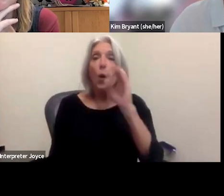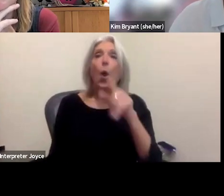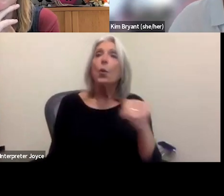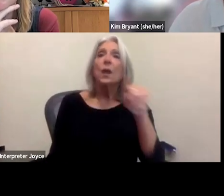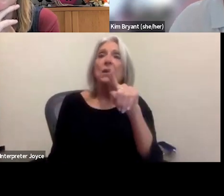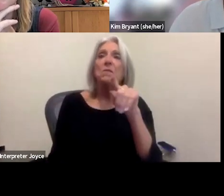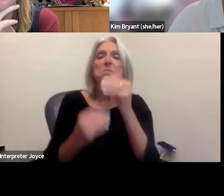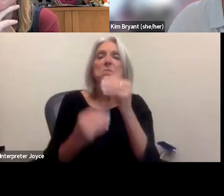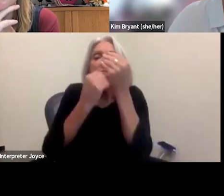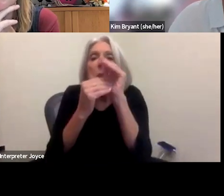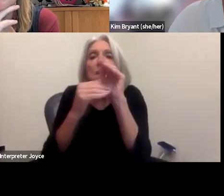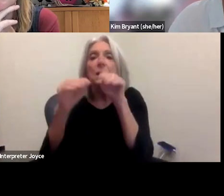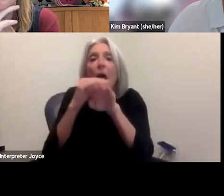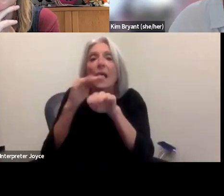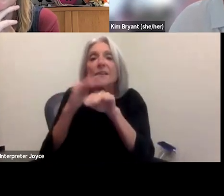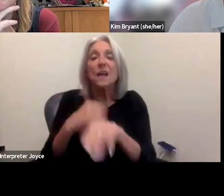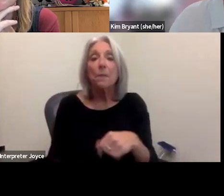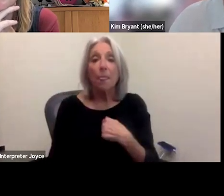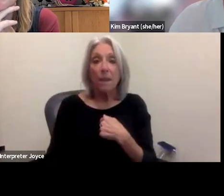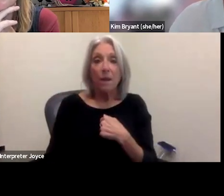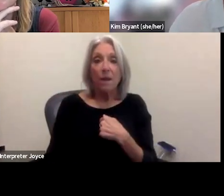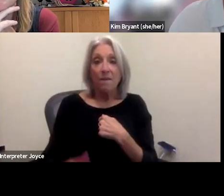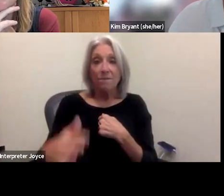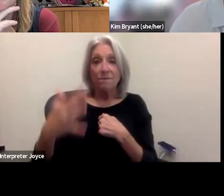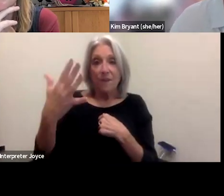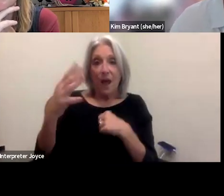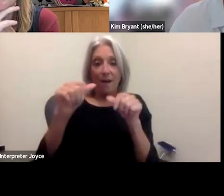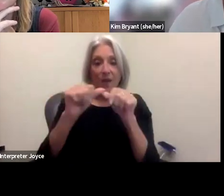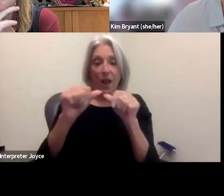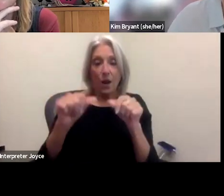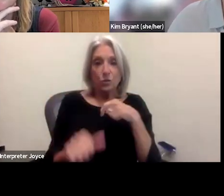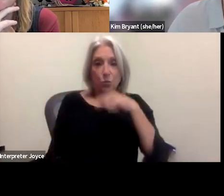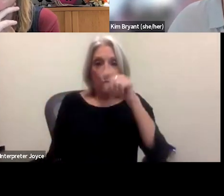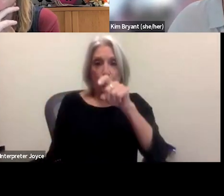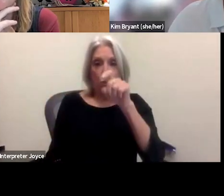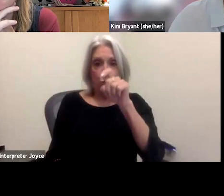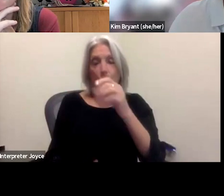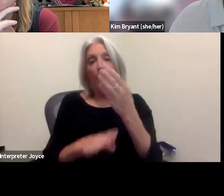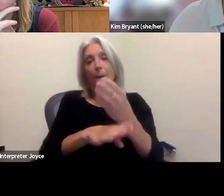Five accessibility areas where we should be improving across all Mozilla projects.